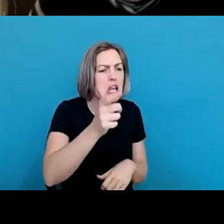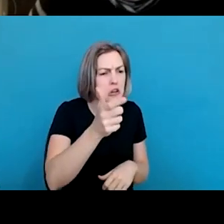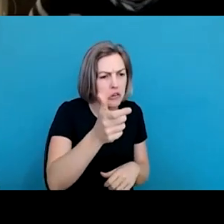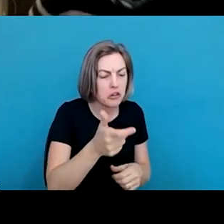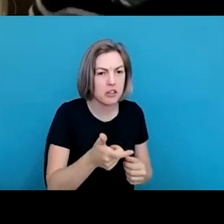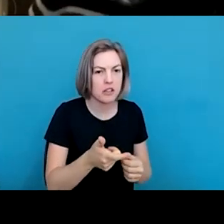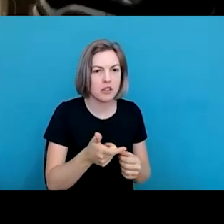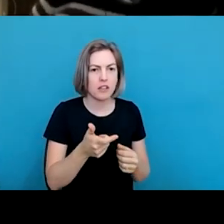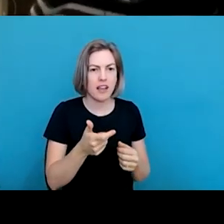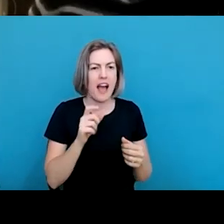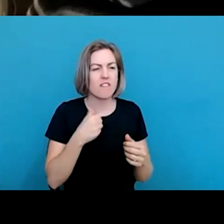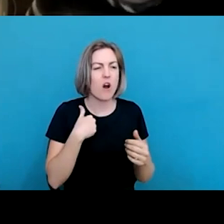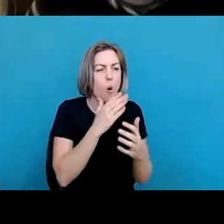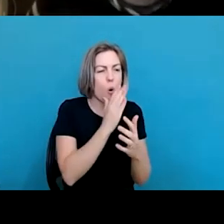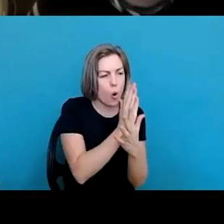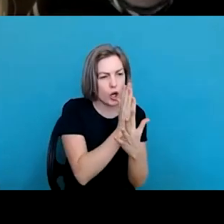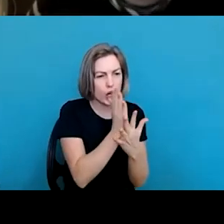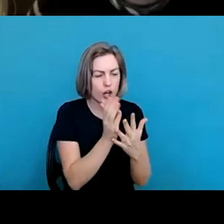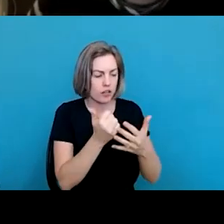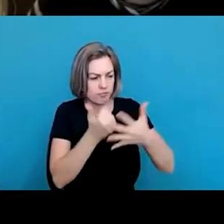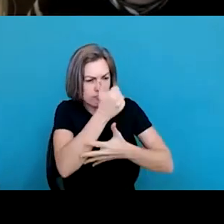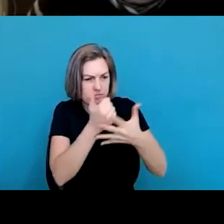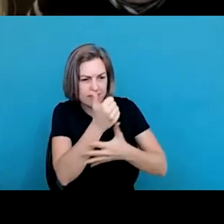I'm also going to ask to give Pilar just as a warning